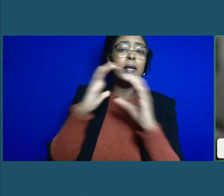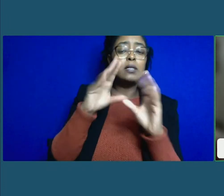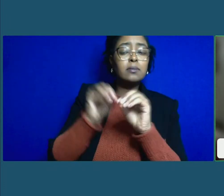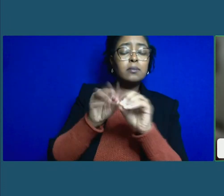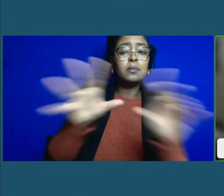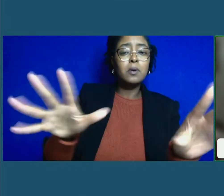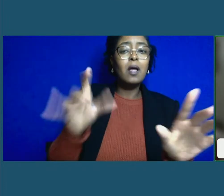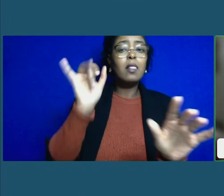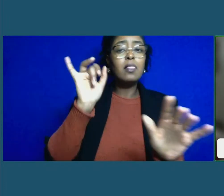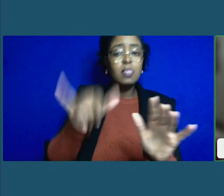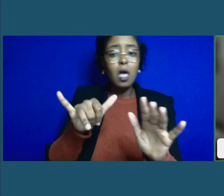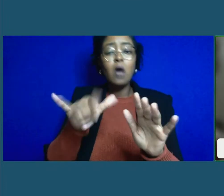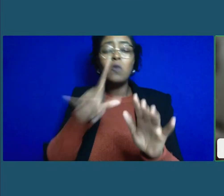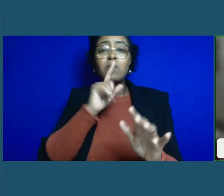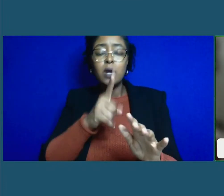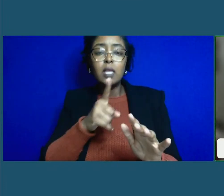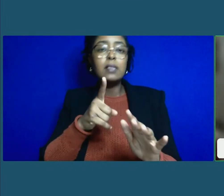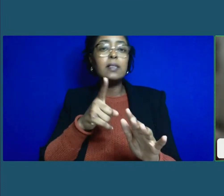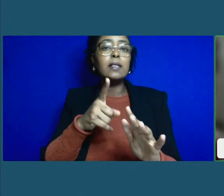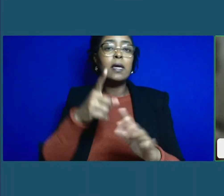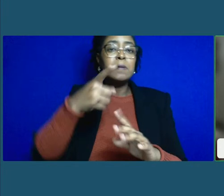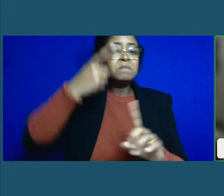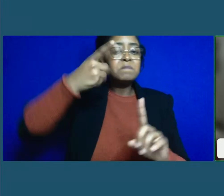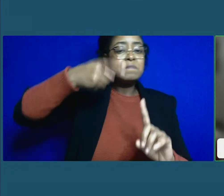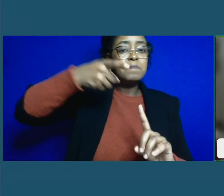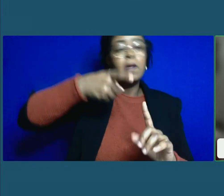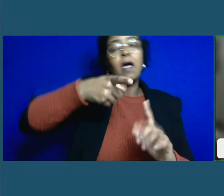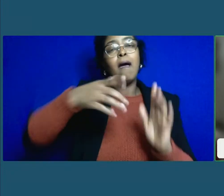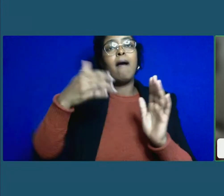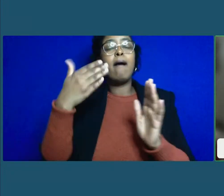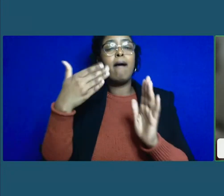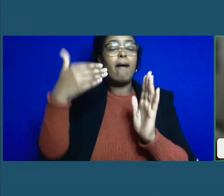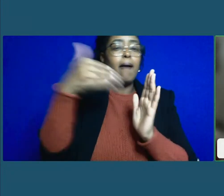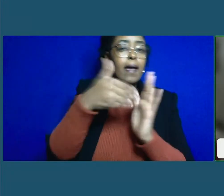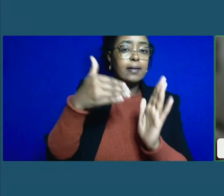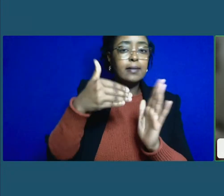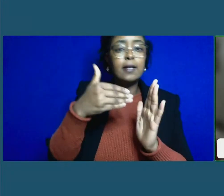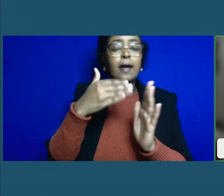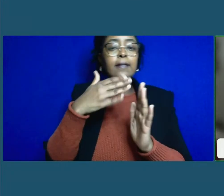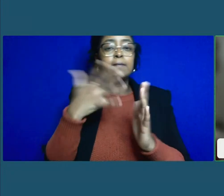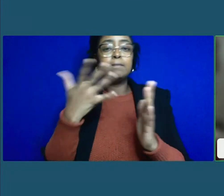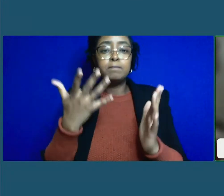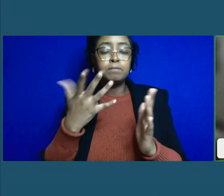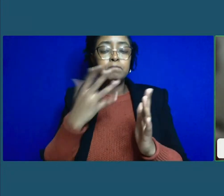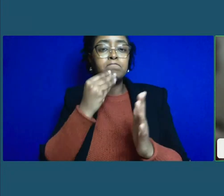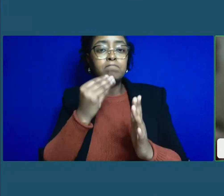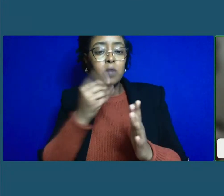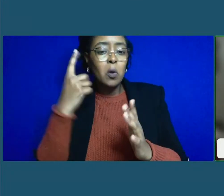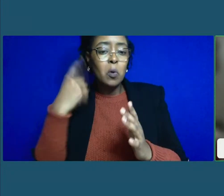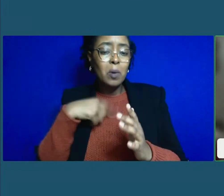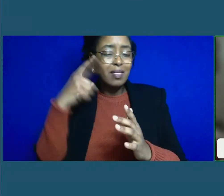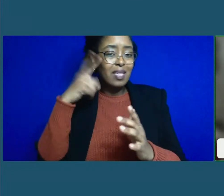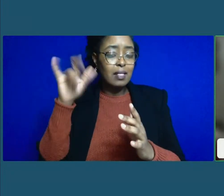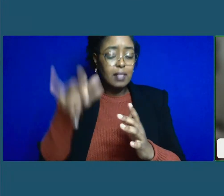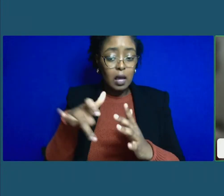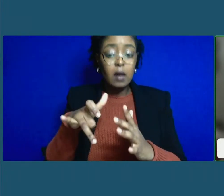on that really categorically called out anti Semitism as we all should. And we think that if